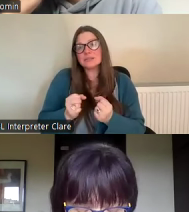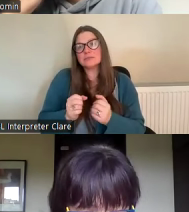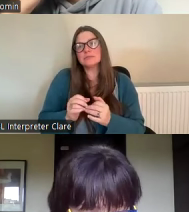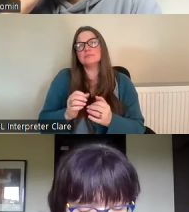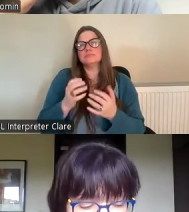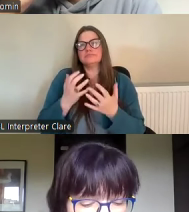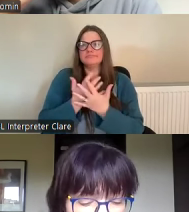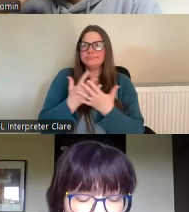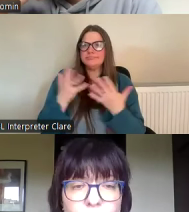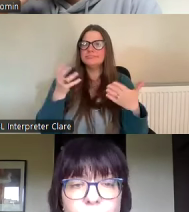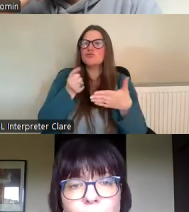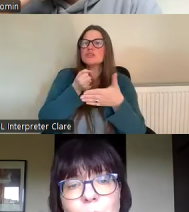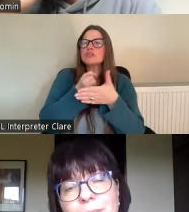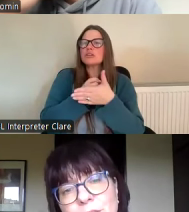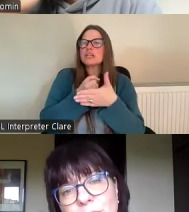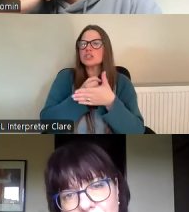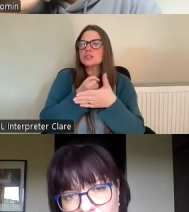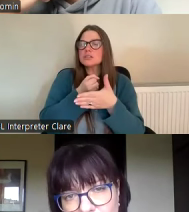They can be hugely useful, but the strategy